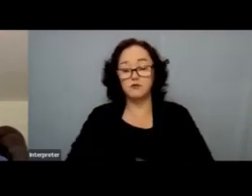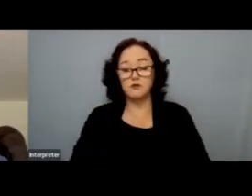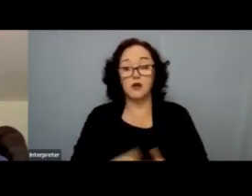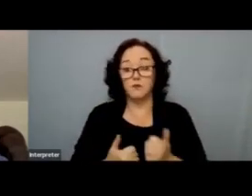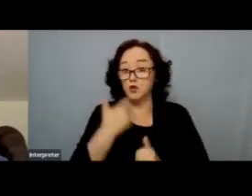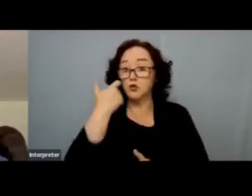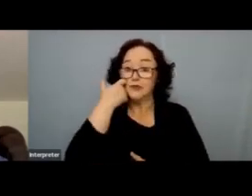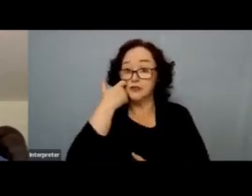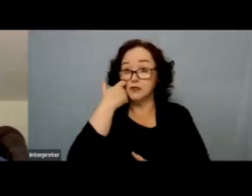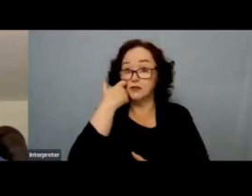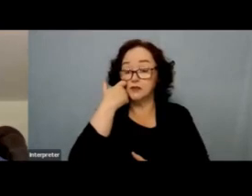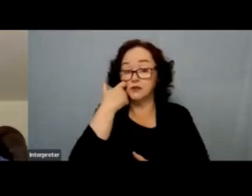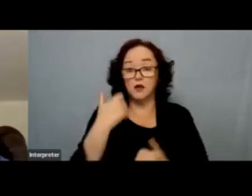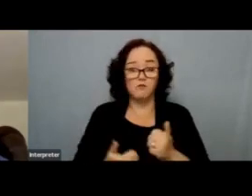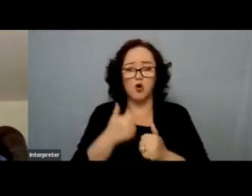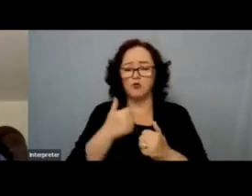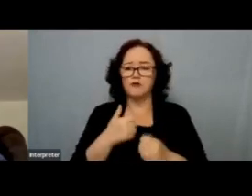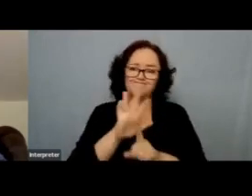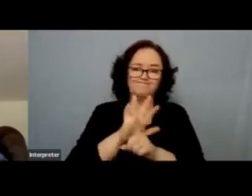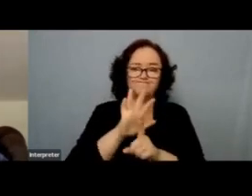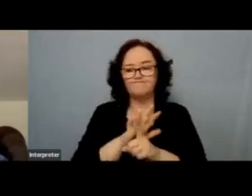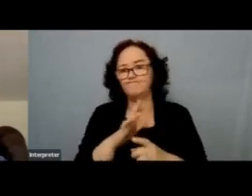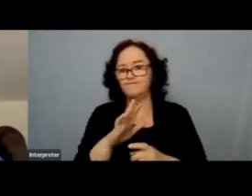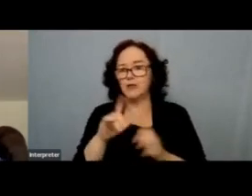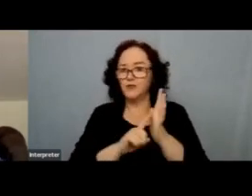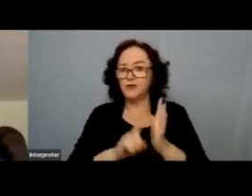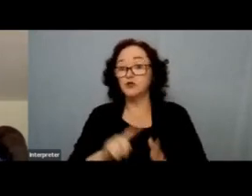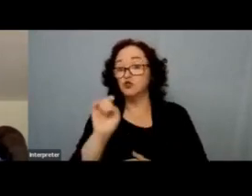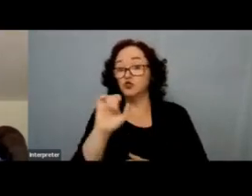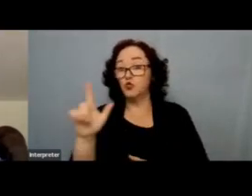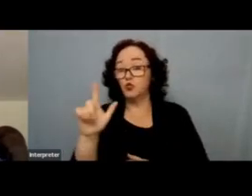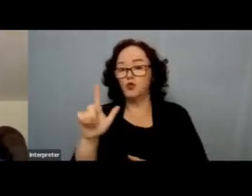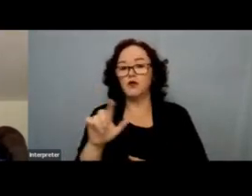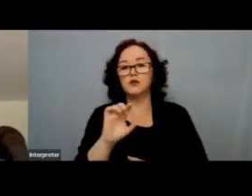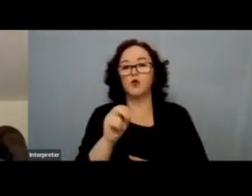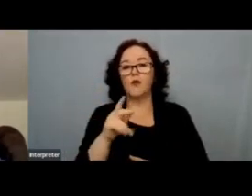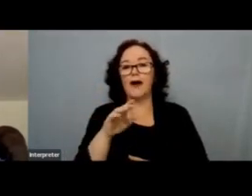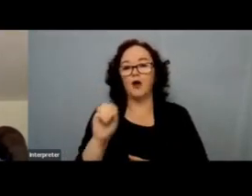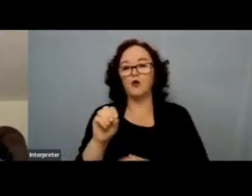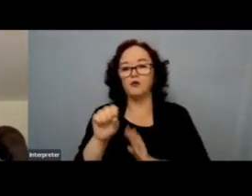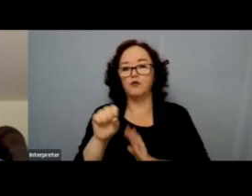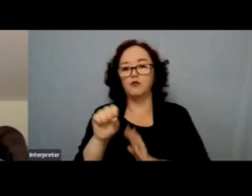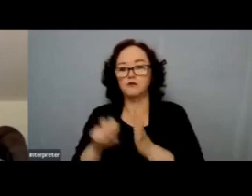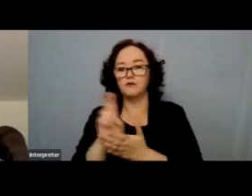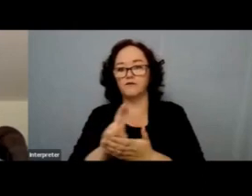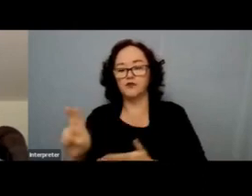most used and research tool is the Ohio State University Traumatic Brain Injury